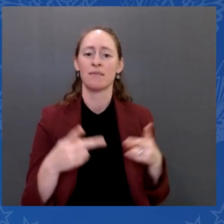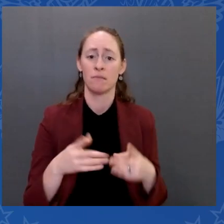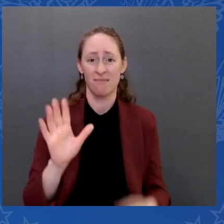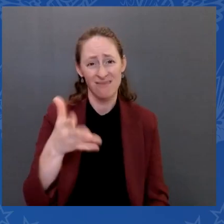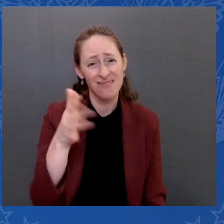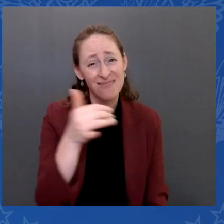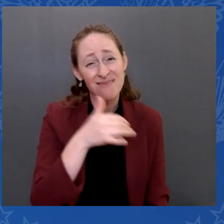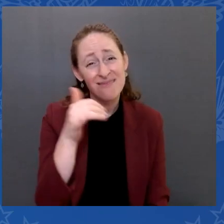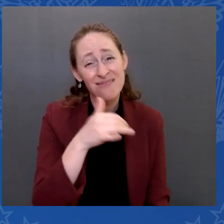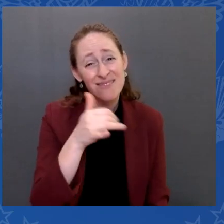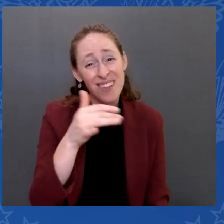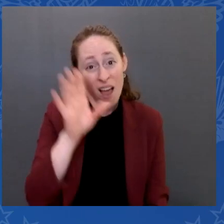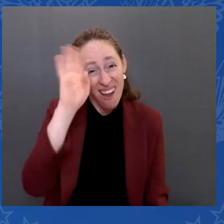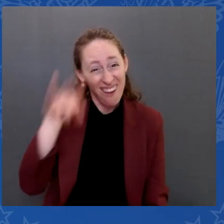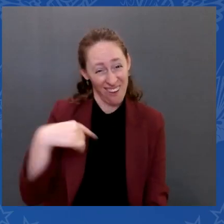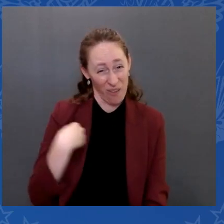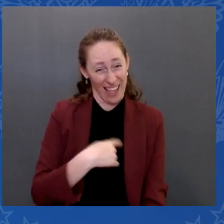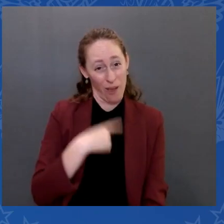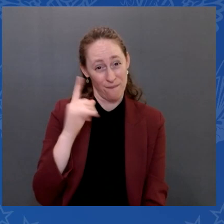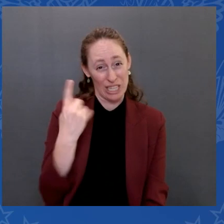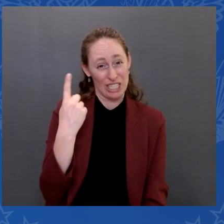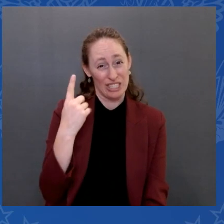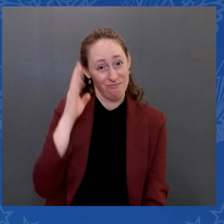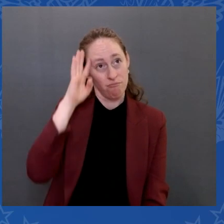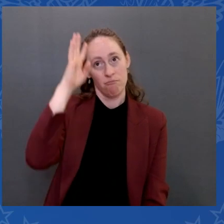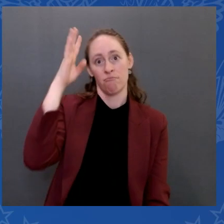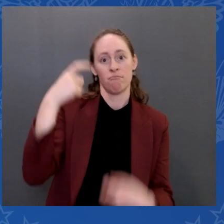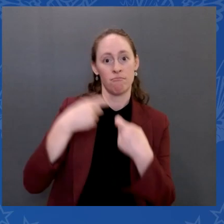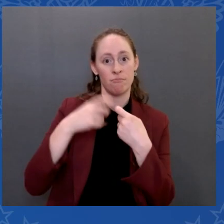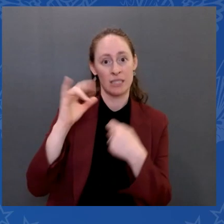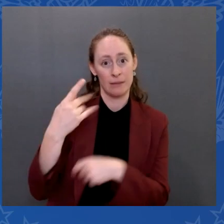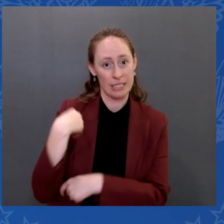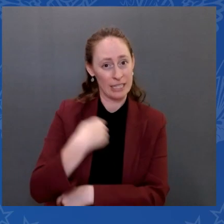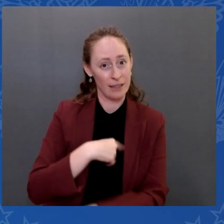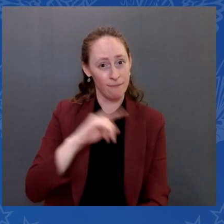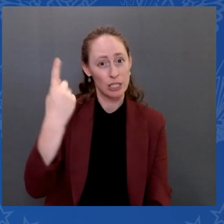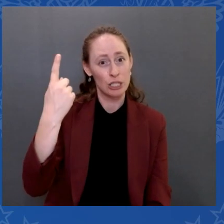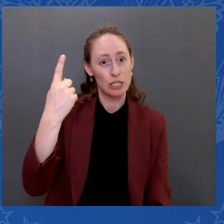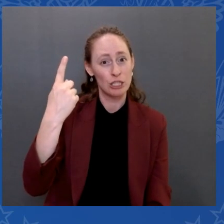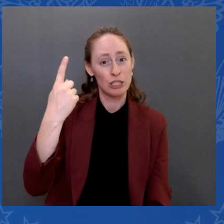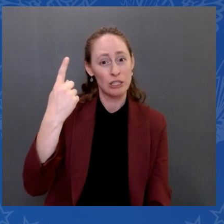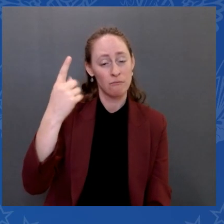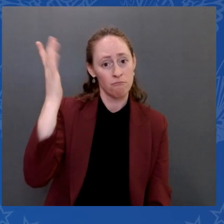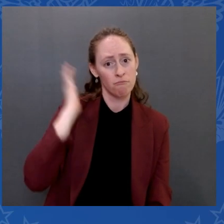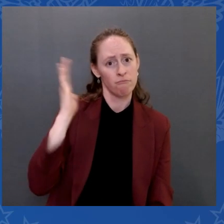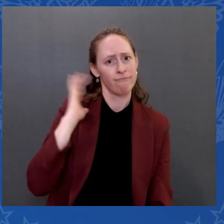We used to make 40 percent of the world's chips; we make about 12 percent now. And as Jake said,